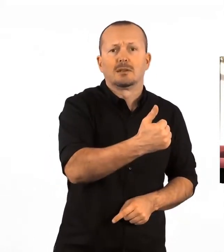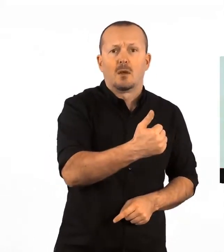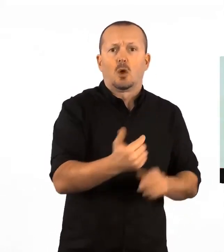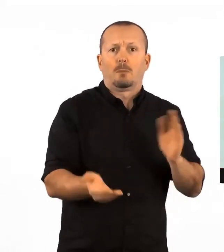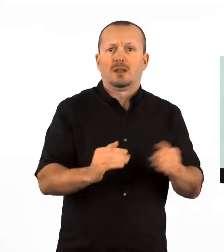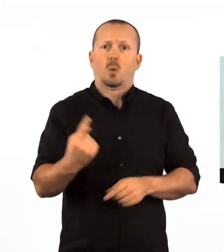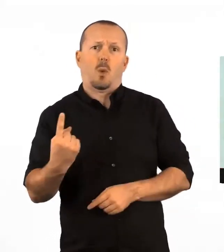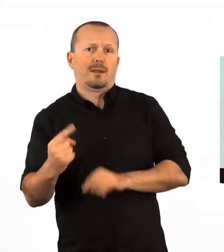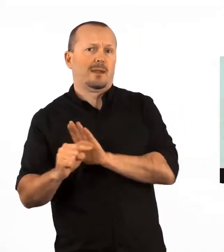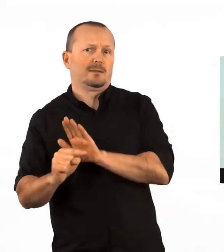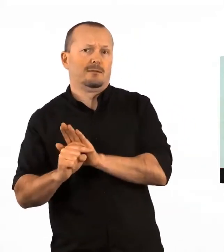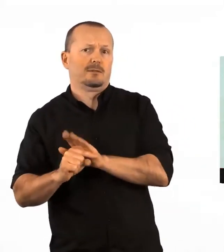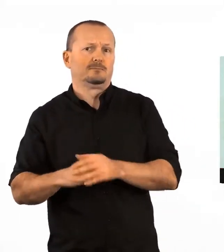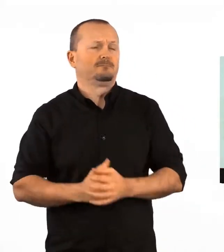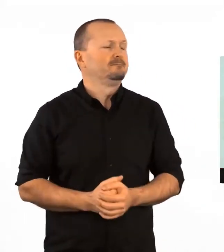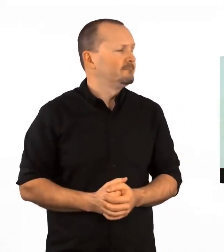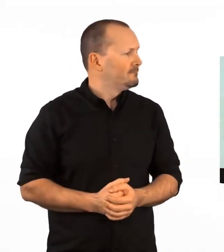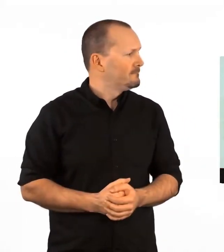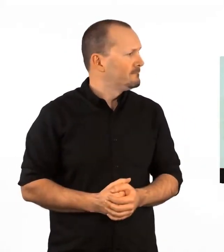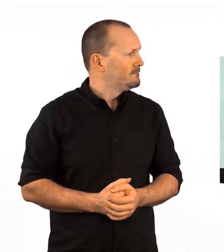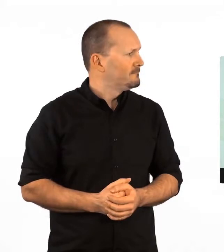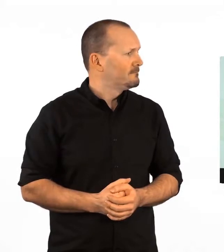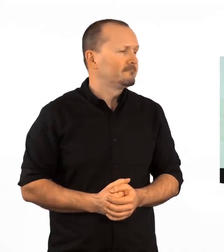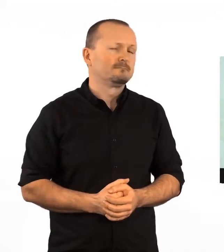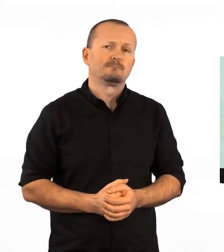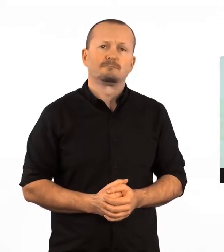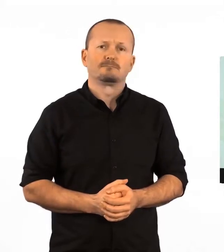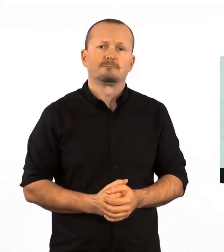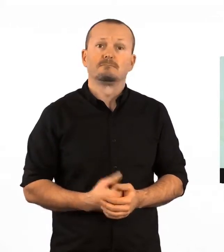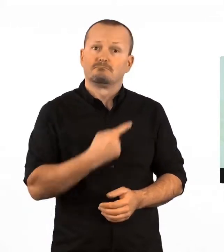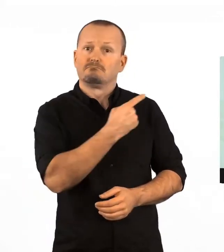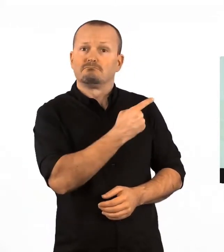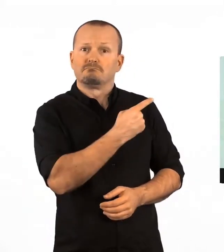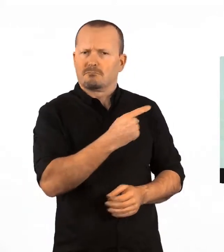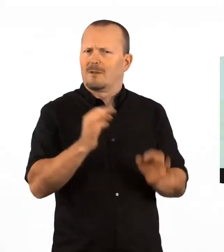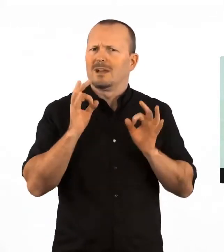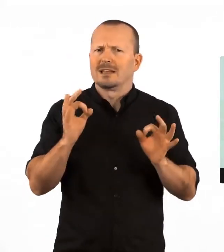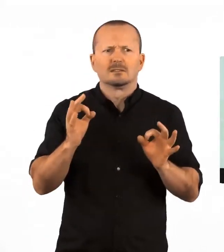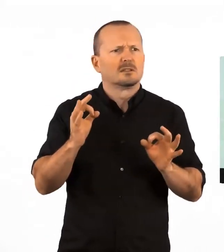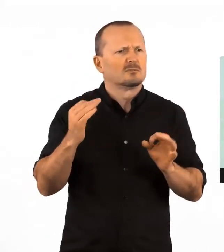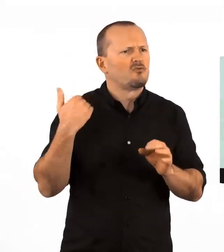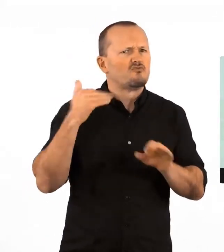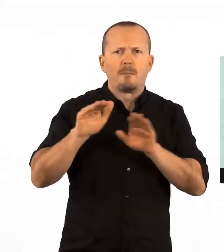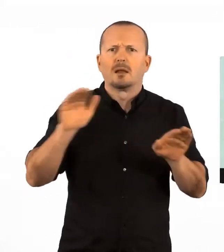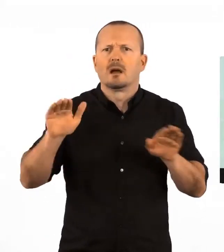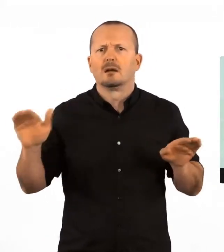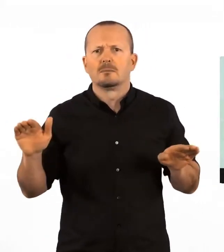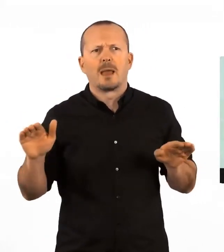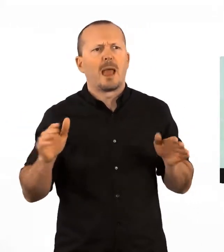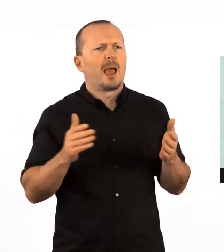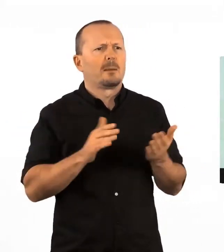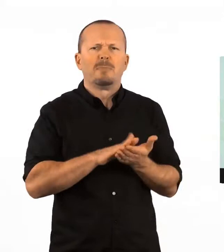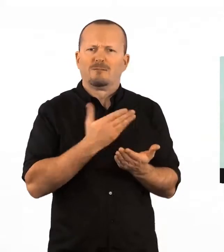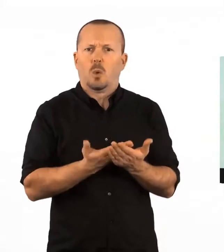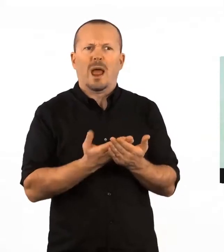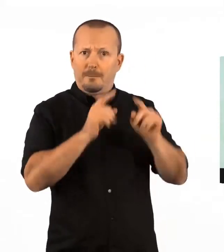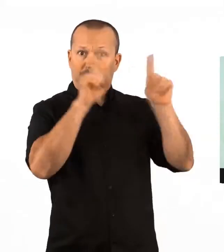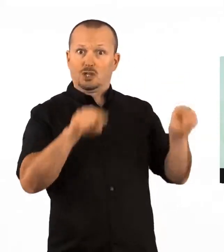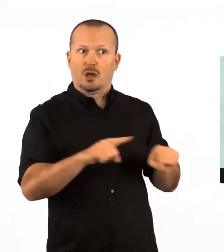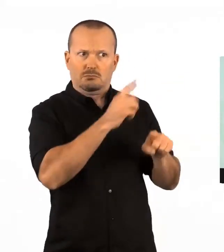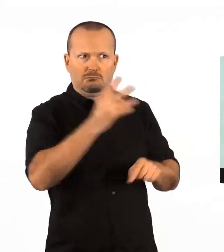So this is a fantastic reminder, metaphor and picture for supporting positive behaviour.